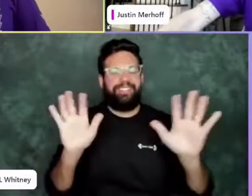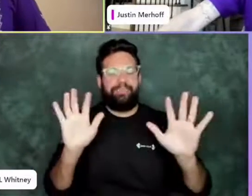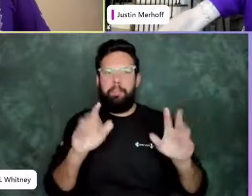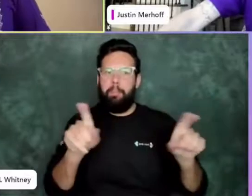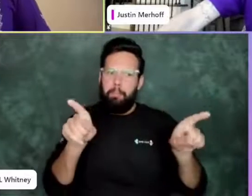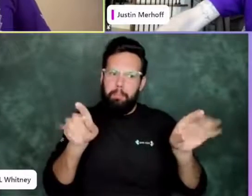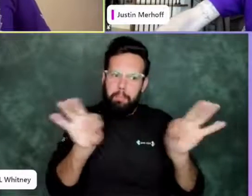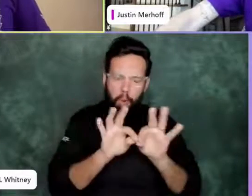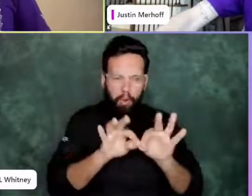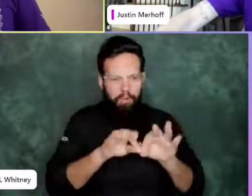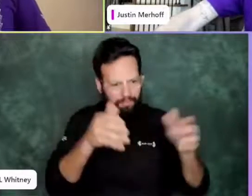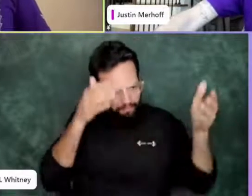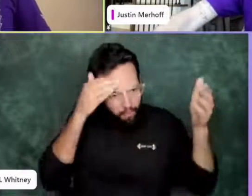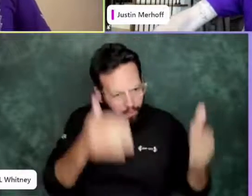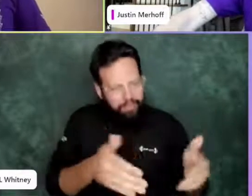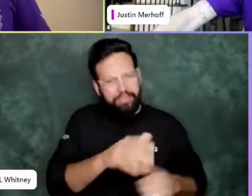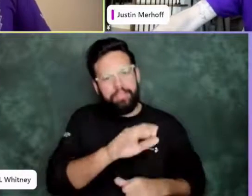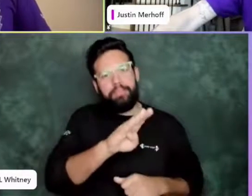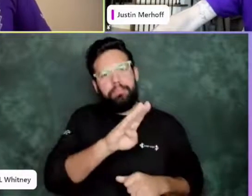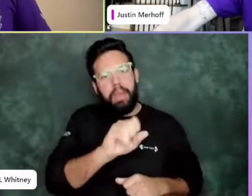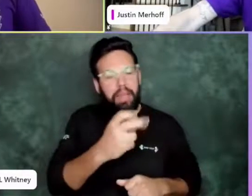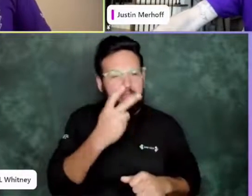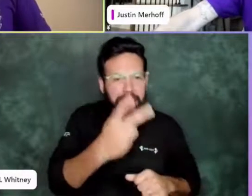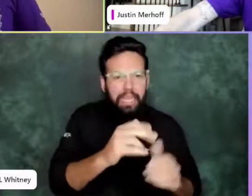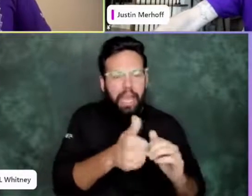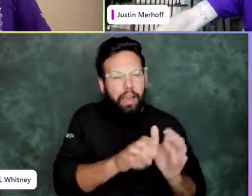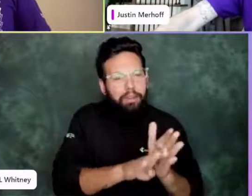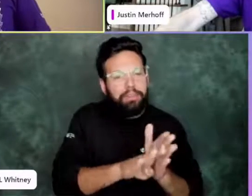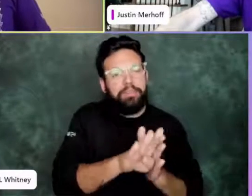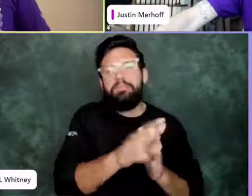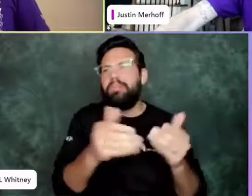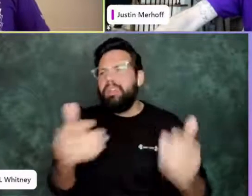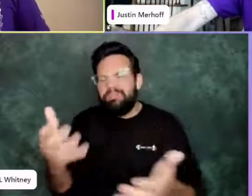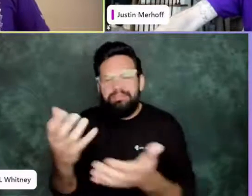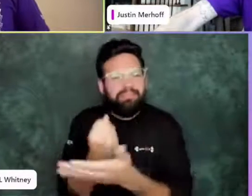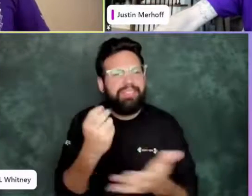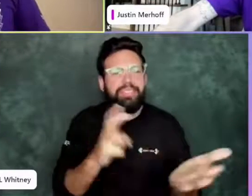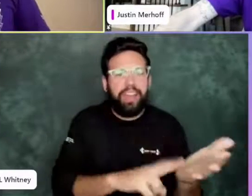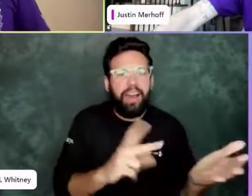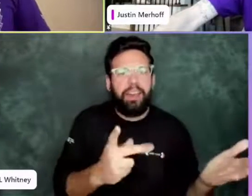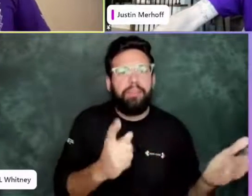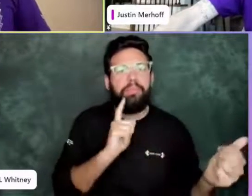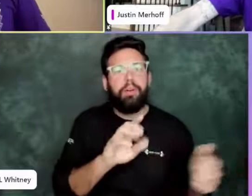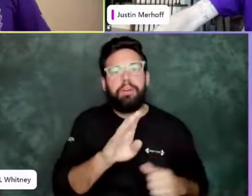If you sign up for that beta list, give it a try. We're definitely gonna be communicating whatever decisions